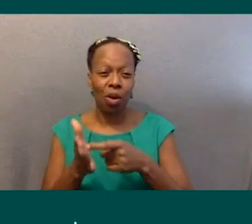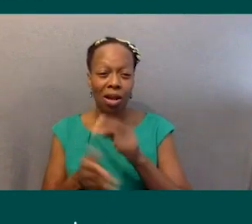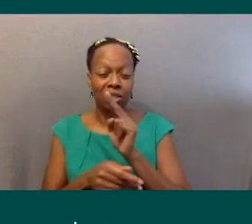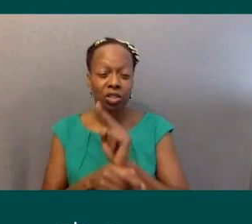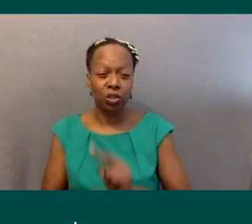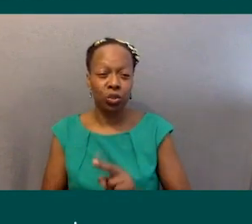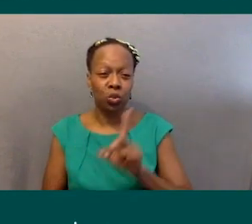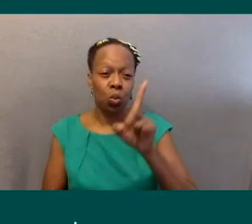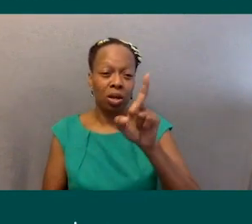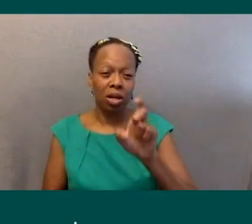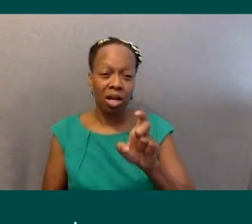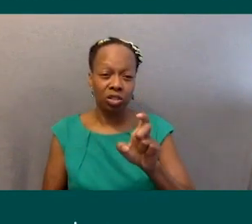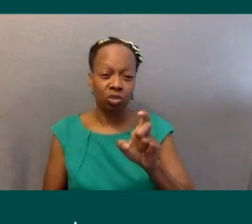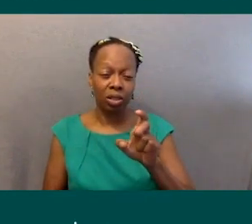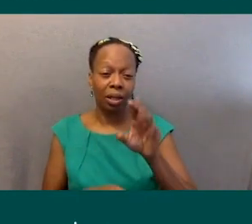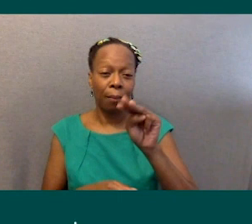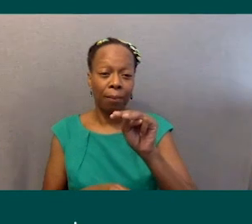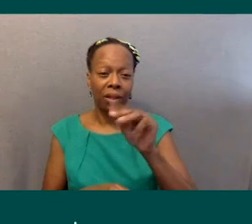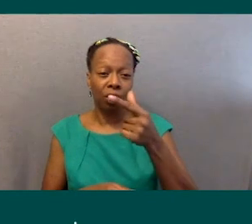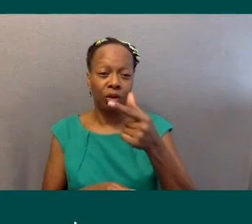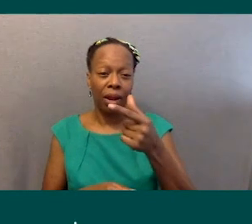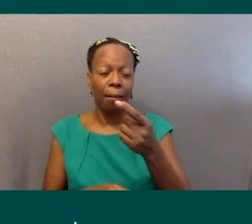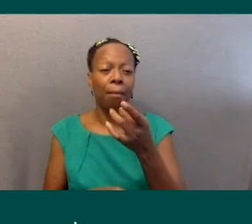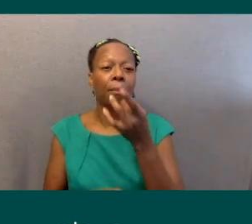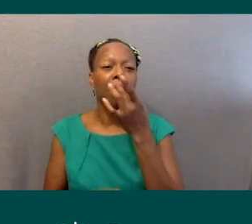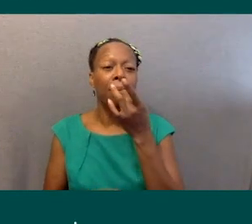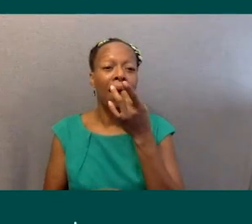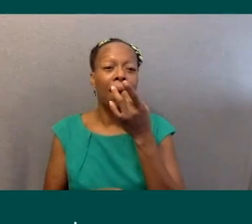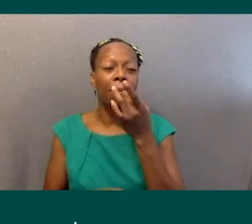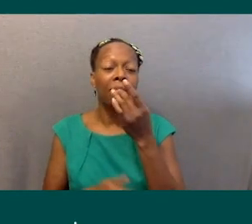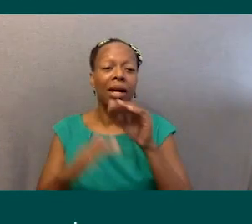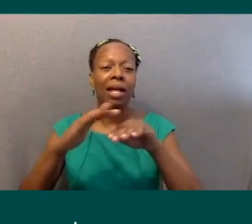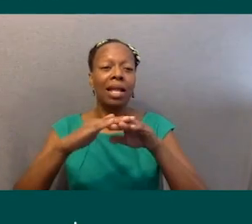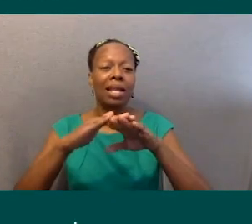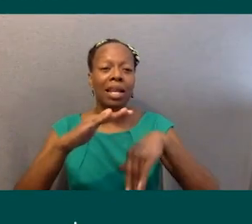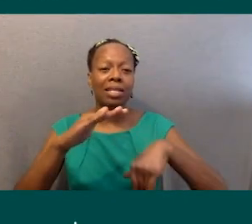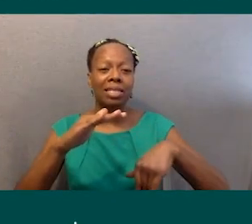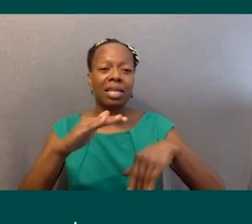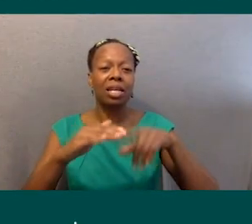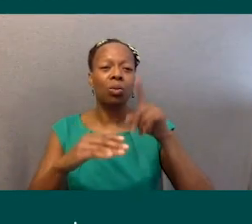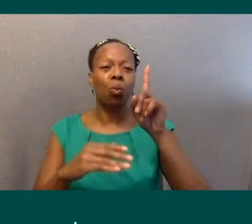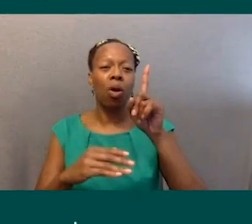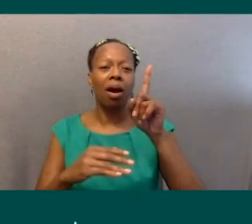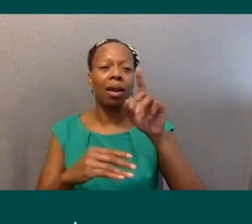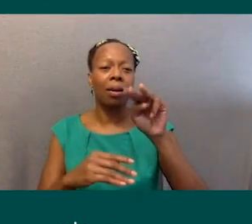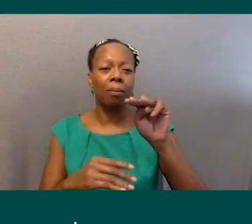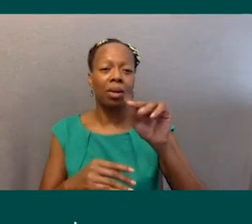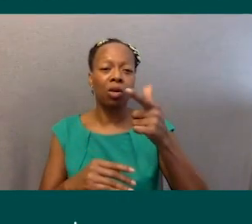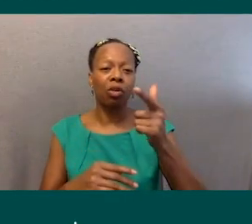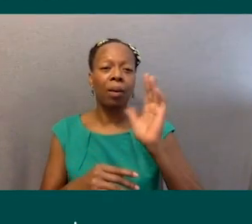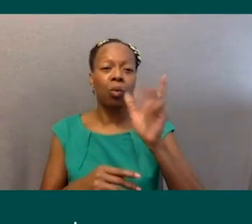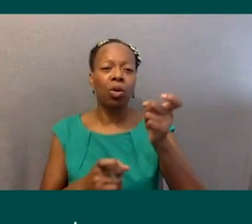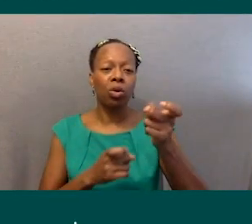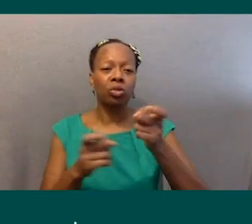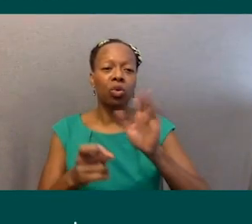of Baclofen by mouth, less than one milligram of Baclofen will control your spasticity.